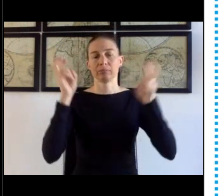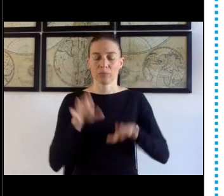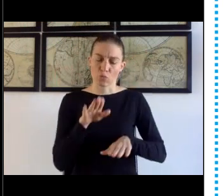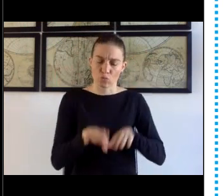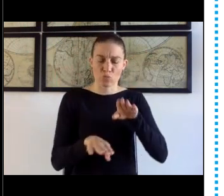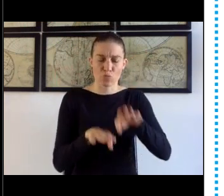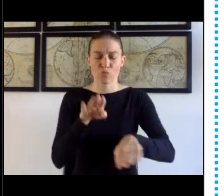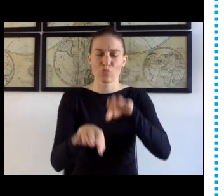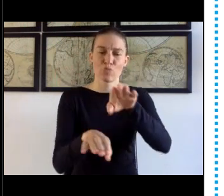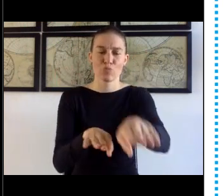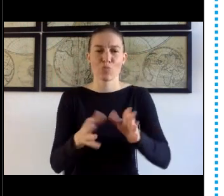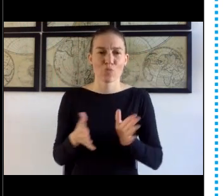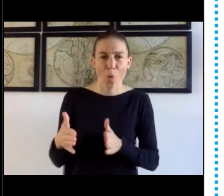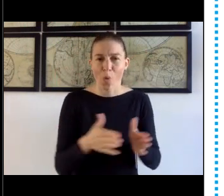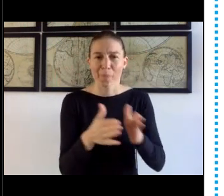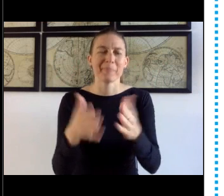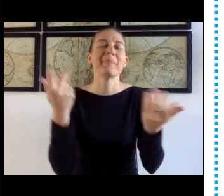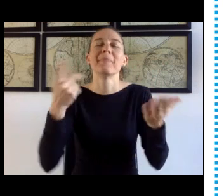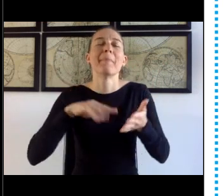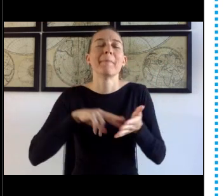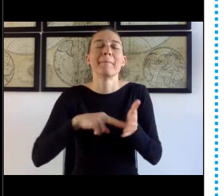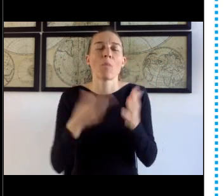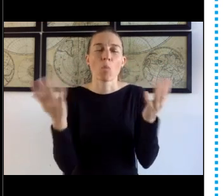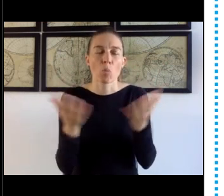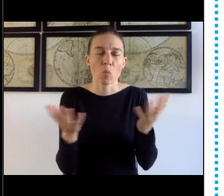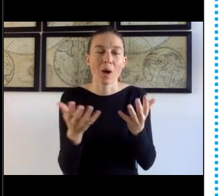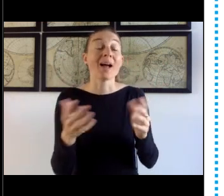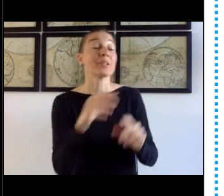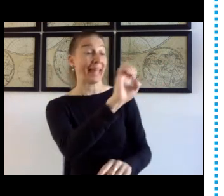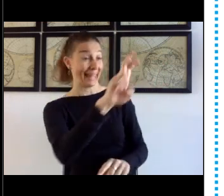it's that before the EU is actually considering changing it.